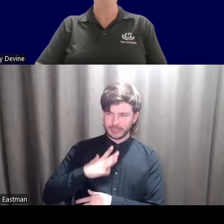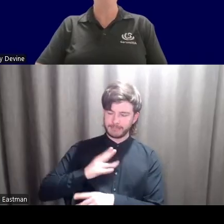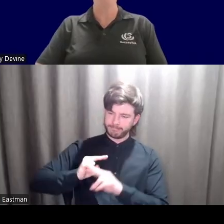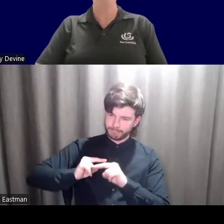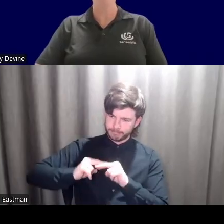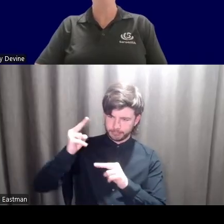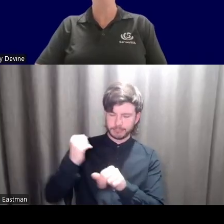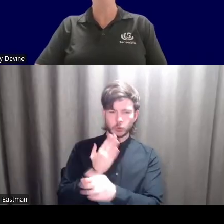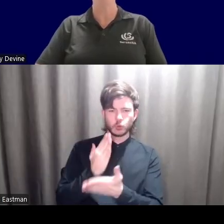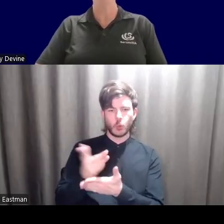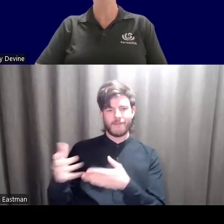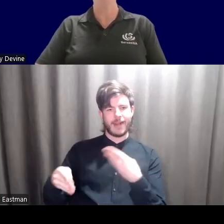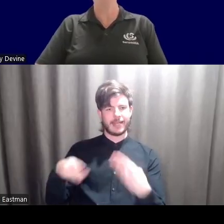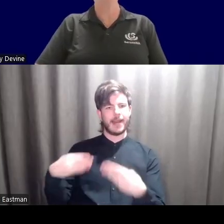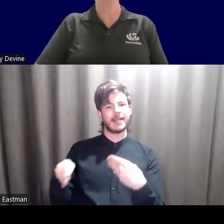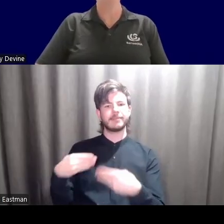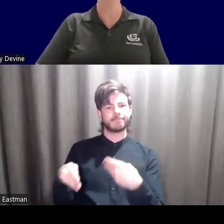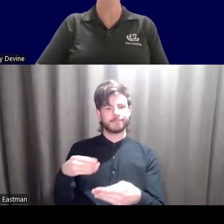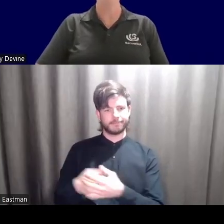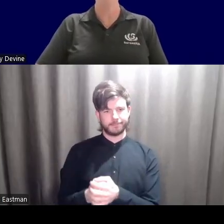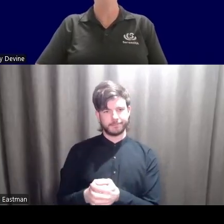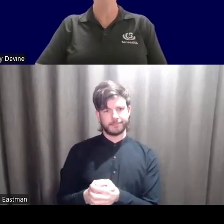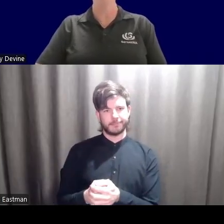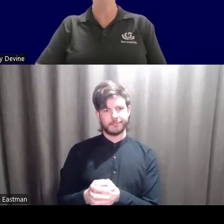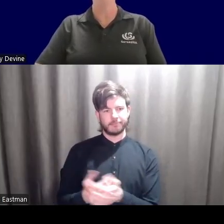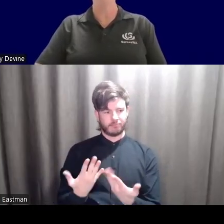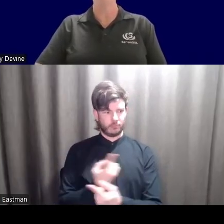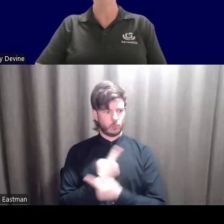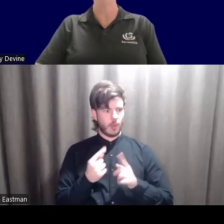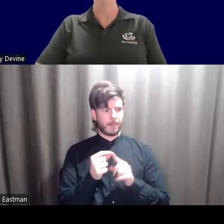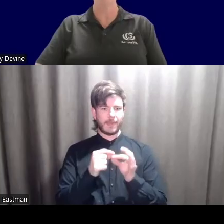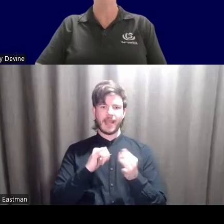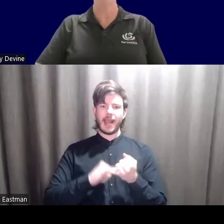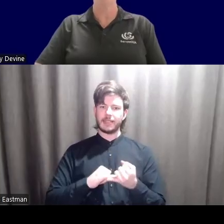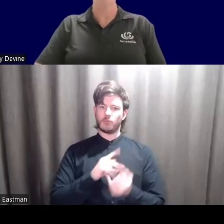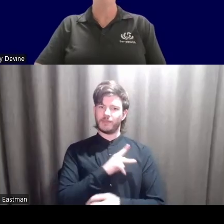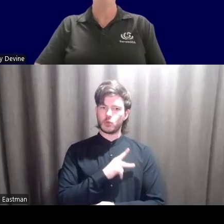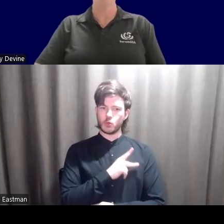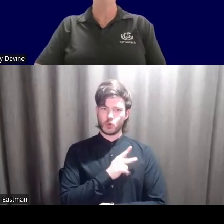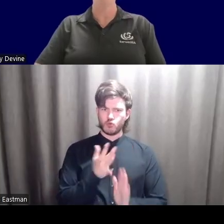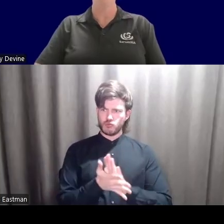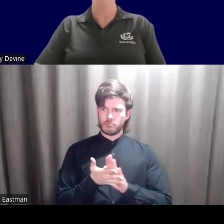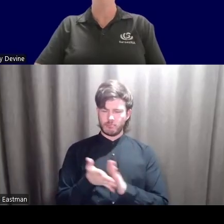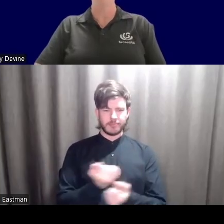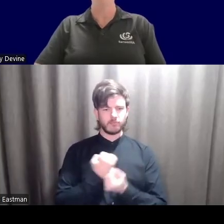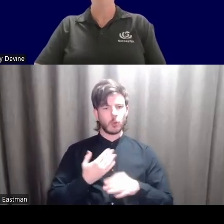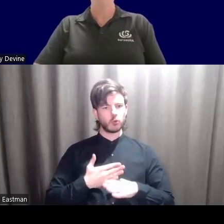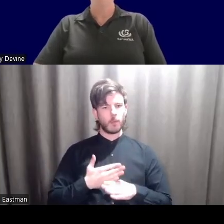approach. As PBS practitioners this is what we do, we maintain flexibility and have a curious mind.